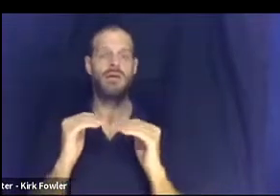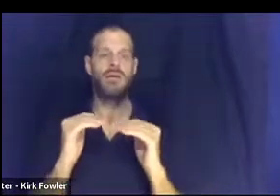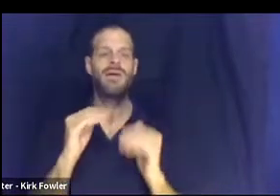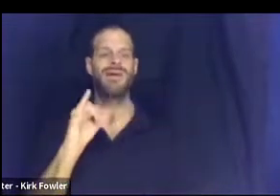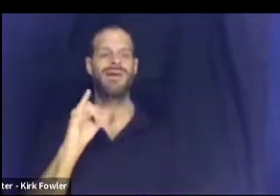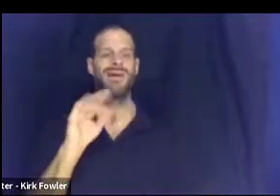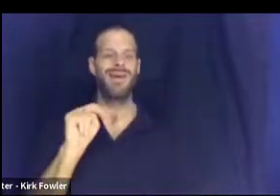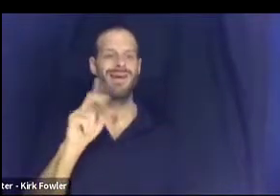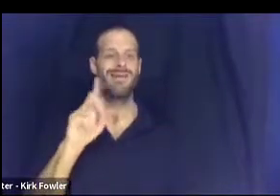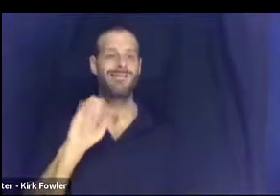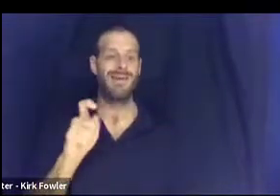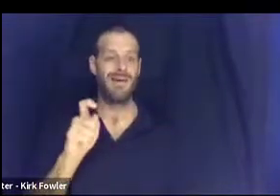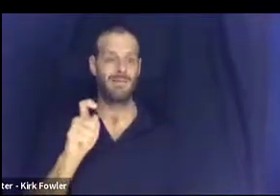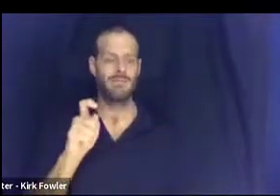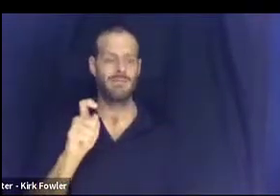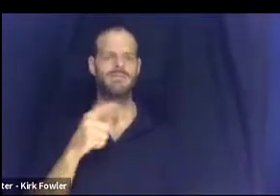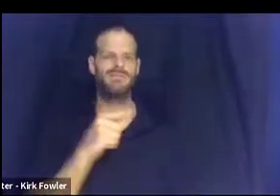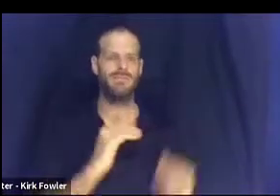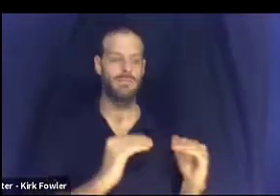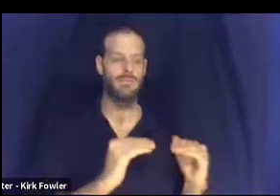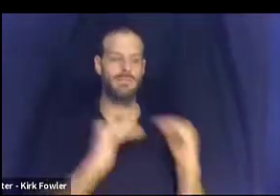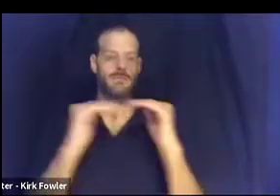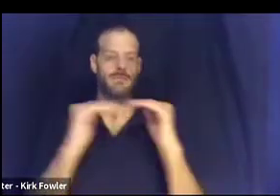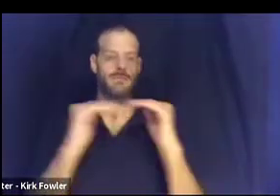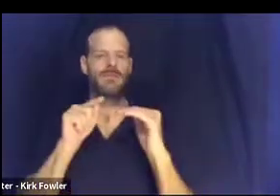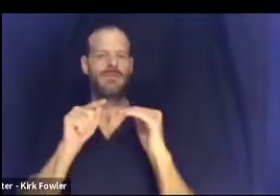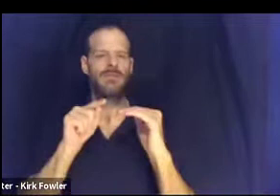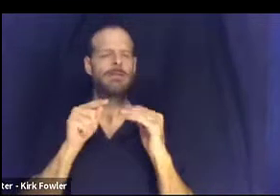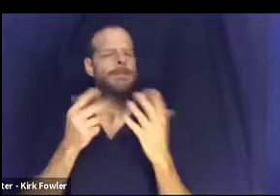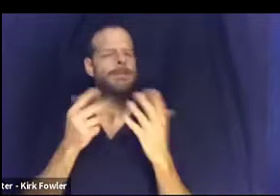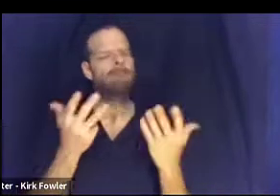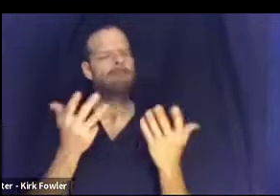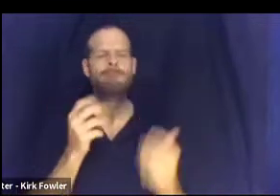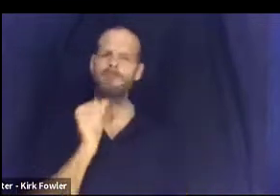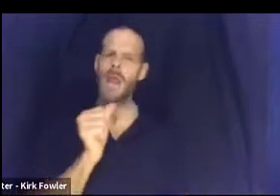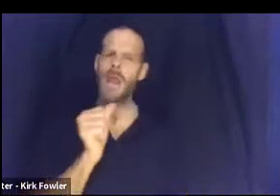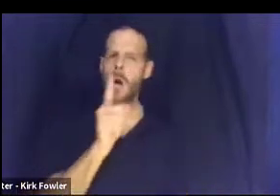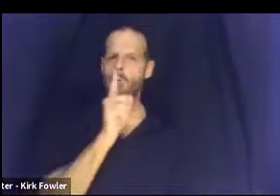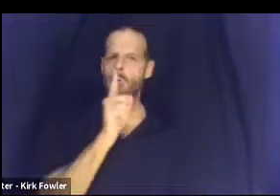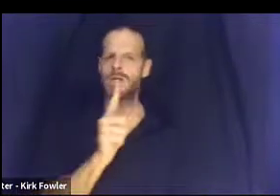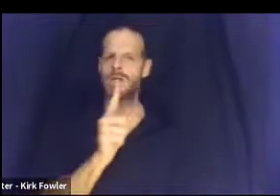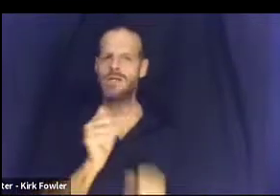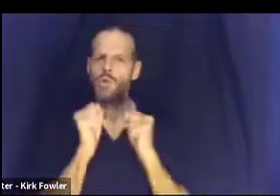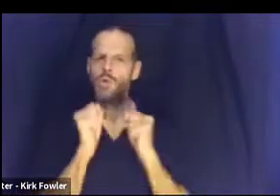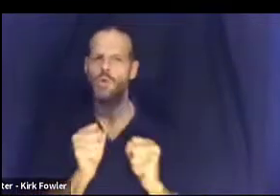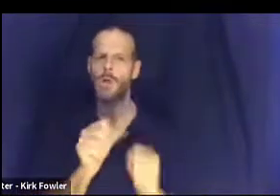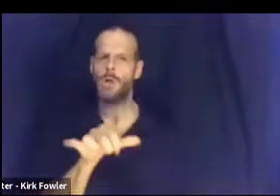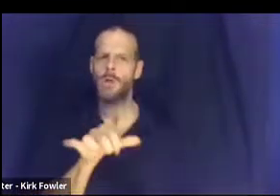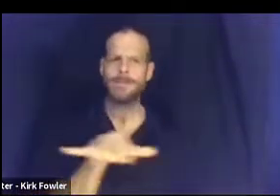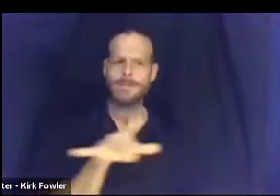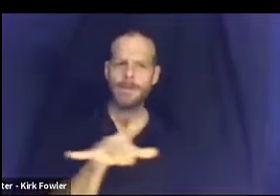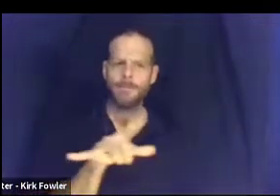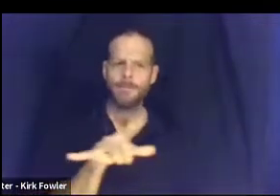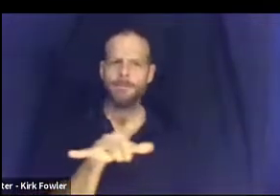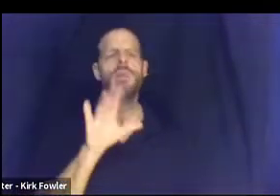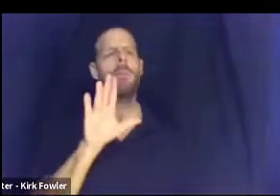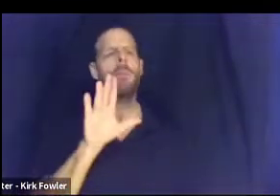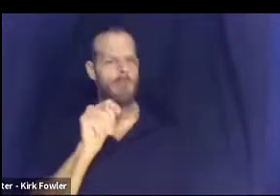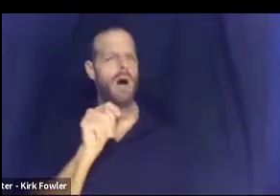An index doesn't bear a strong resemblance to the reference, but does bear some light resemblance,